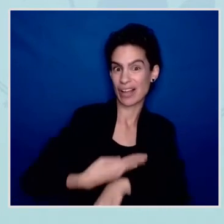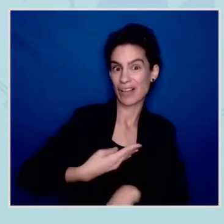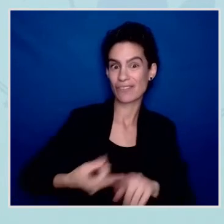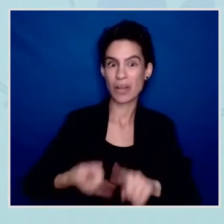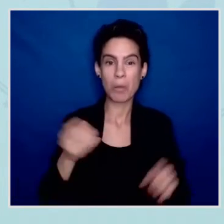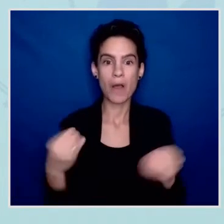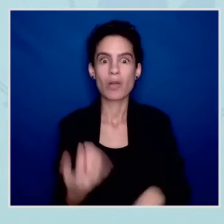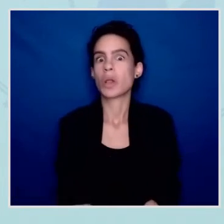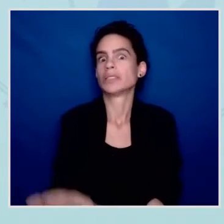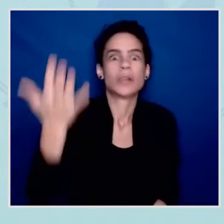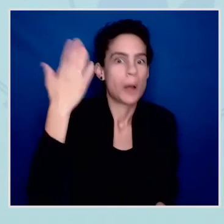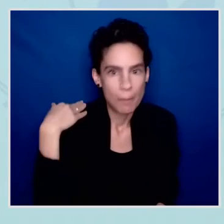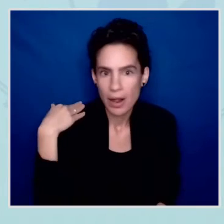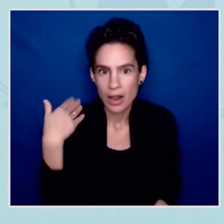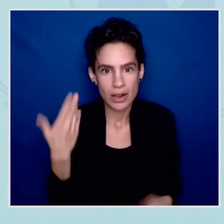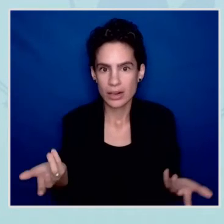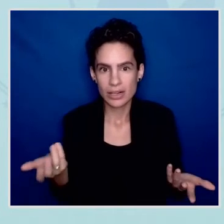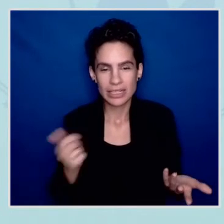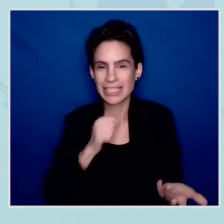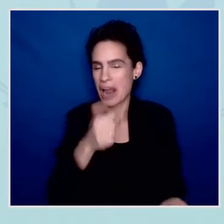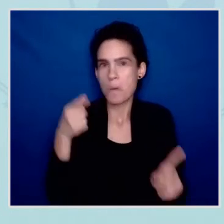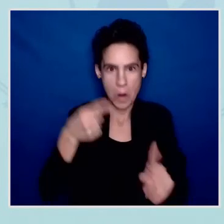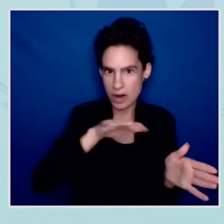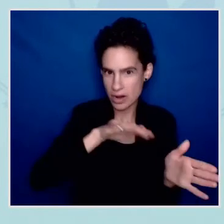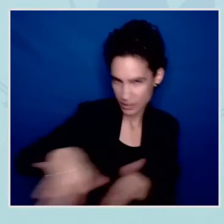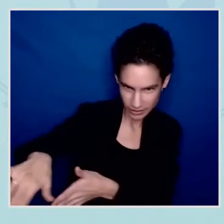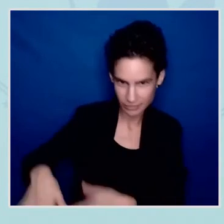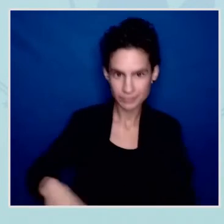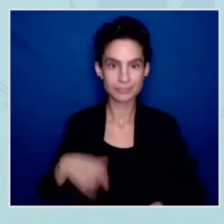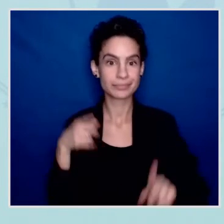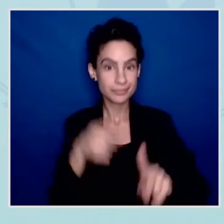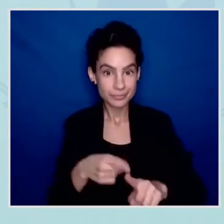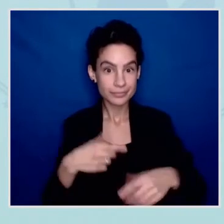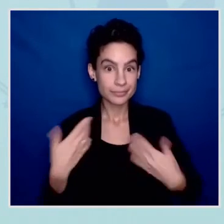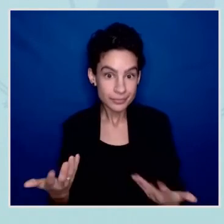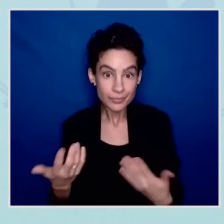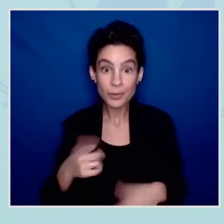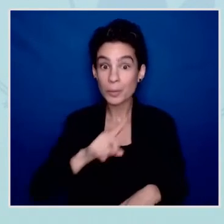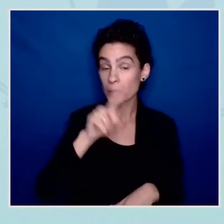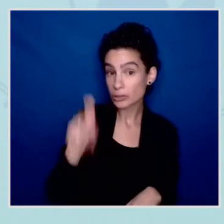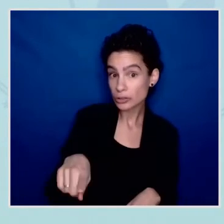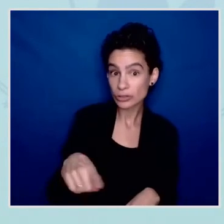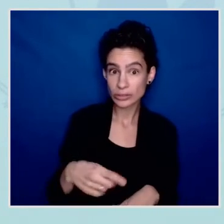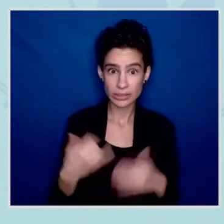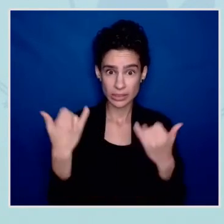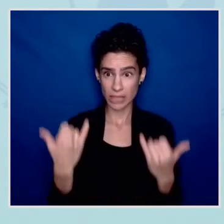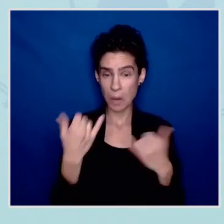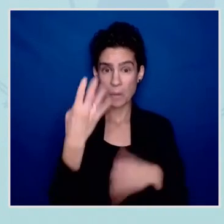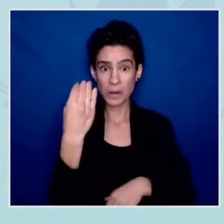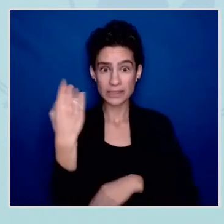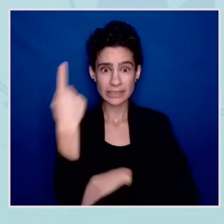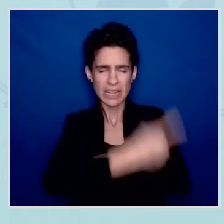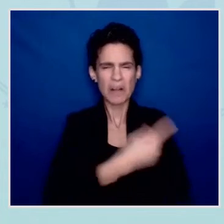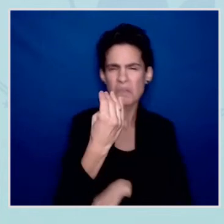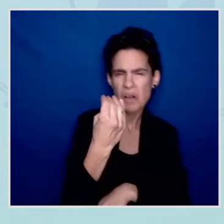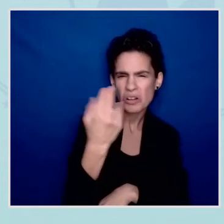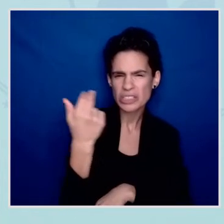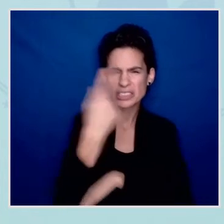INCOMPETENT PRESIDENTS IN THE HISTORY OF THE UNITED STATES OF AMERICA. AND SO, THE IDEA THAT I THINK